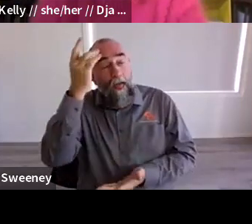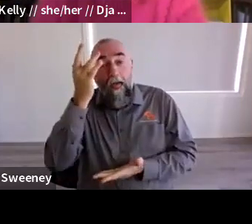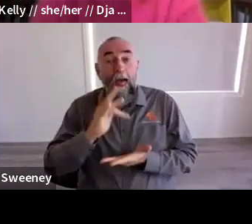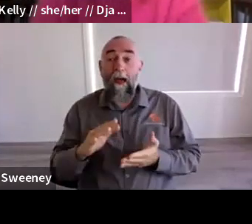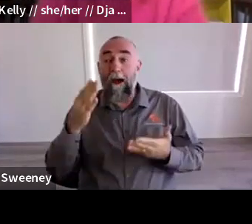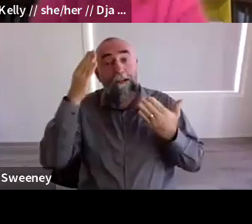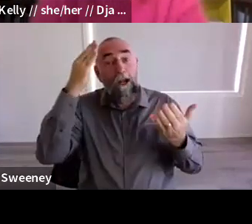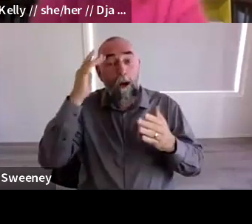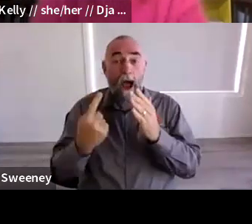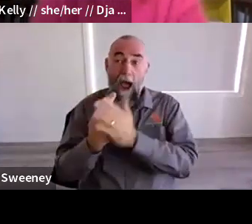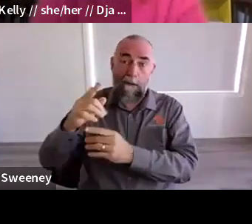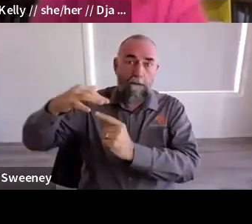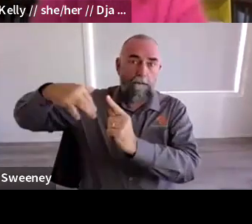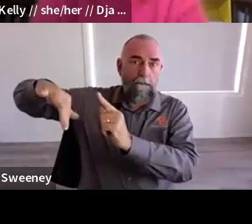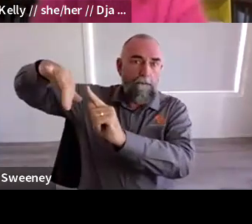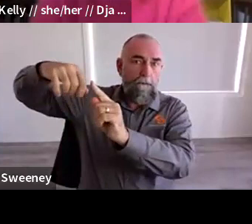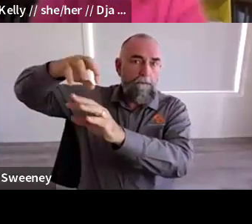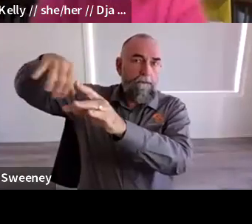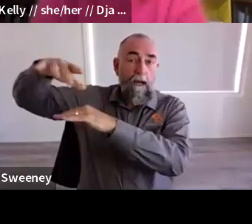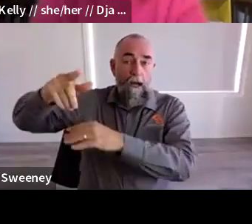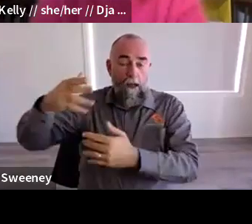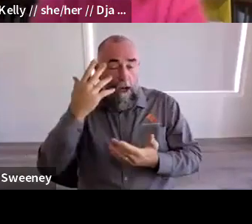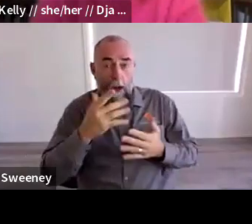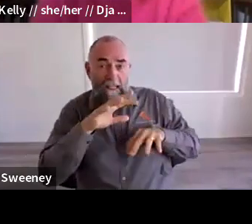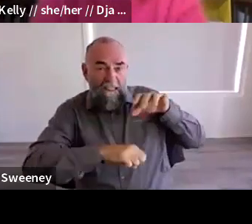the remote communities. I think a lot of people are just - supporting the